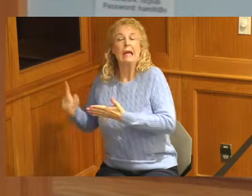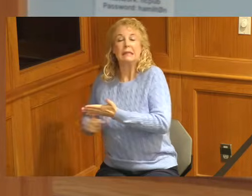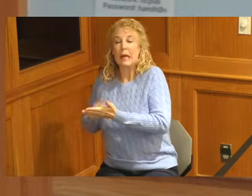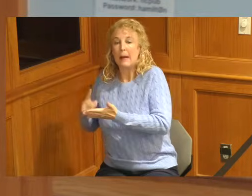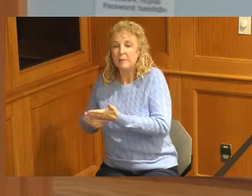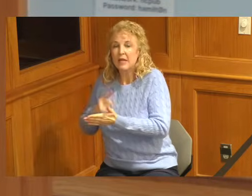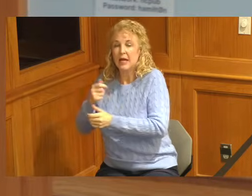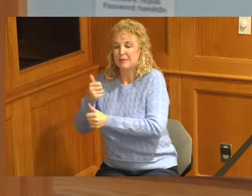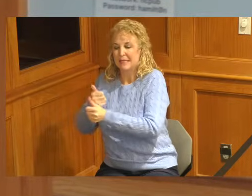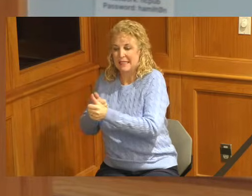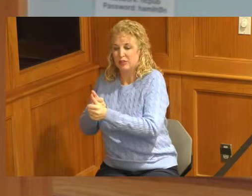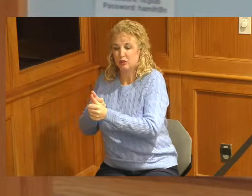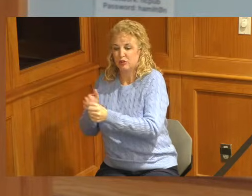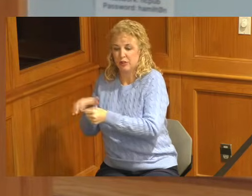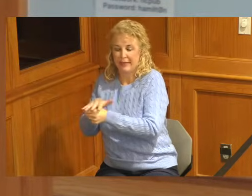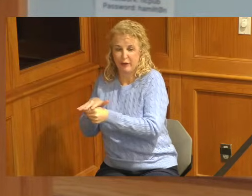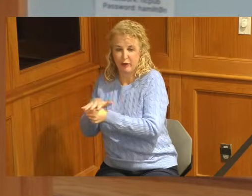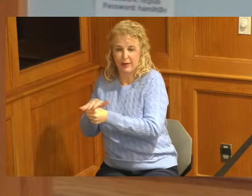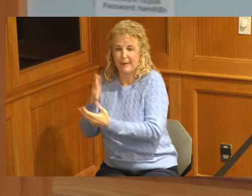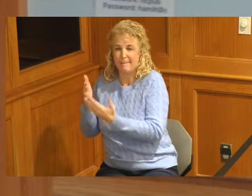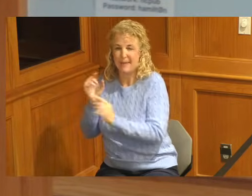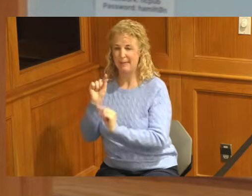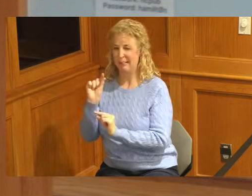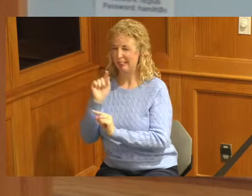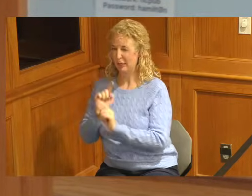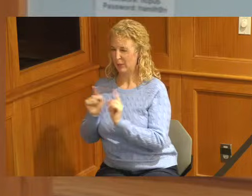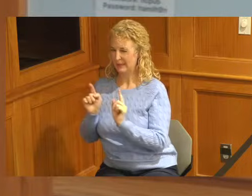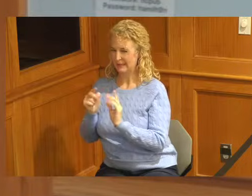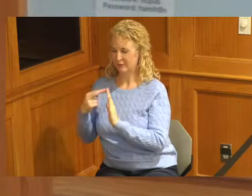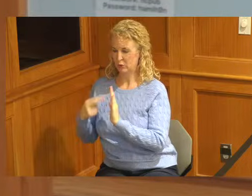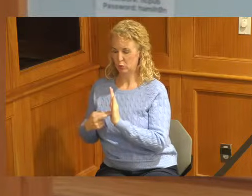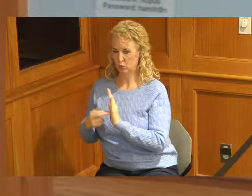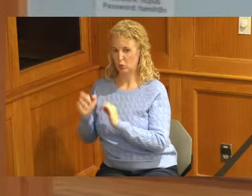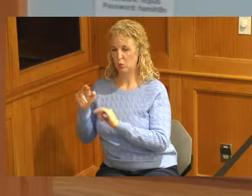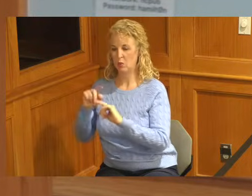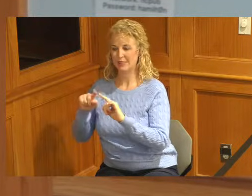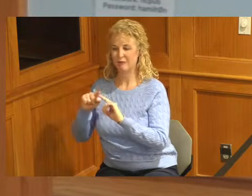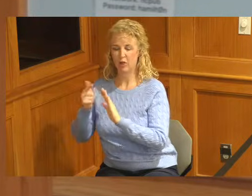code versus the city's zoning code, which isn't like that hard, but it's just one more thing that